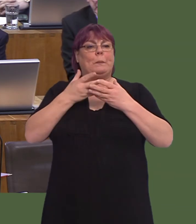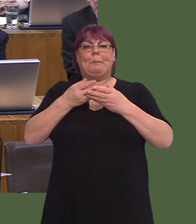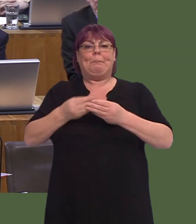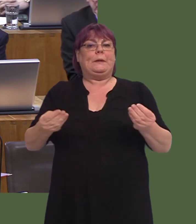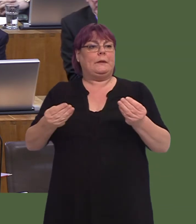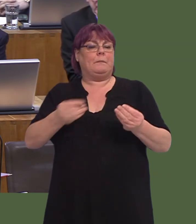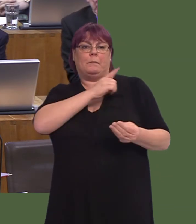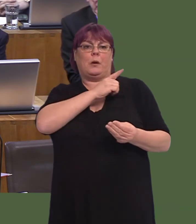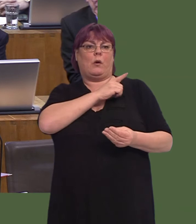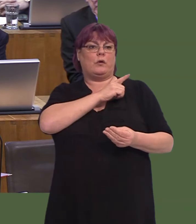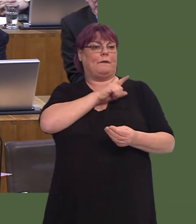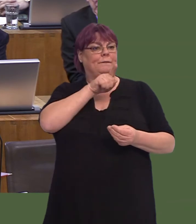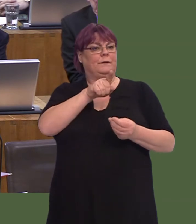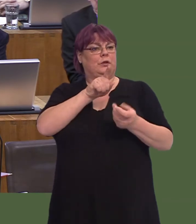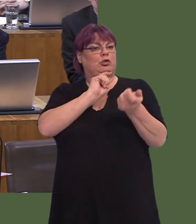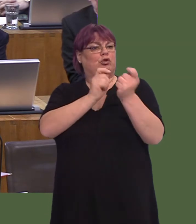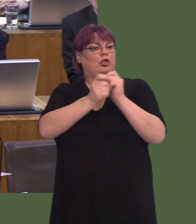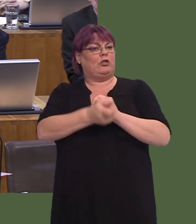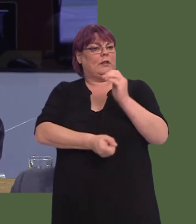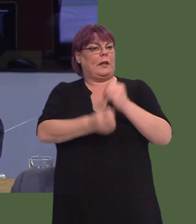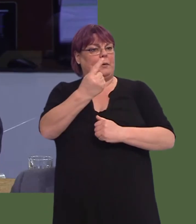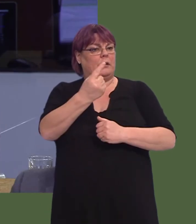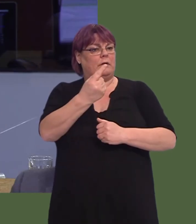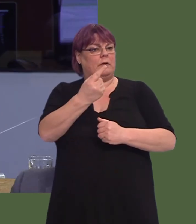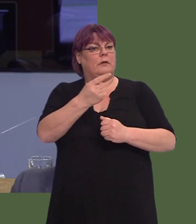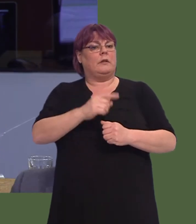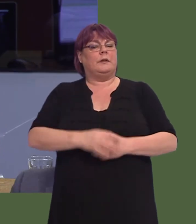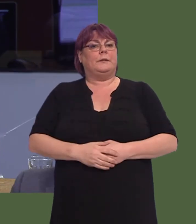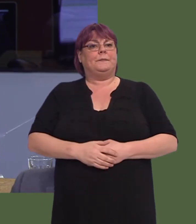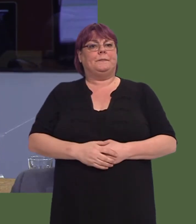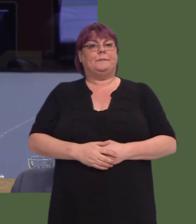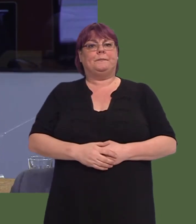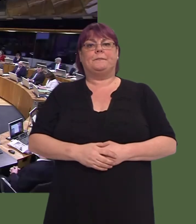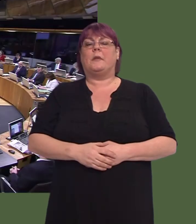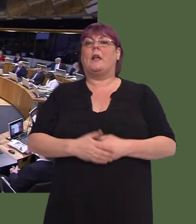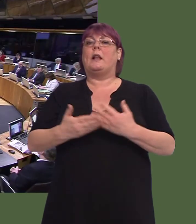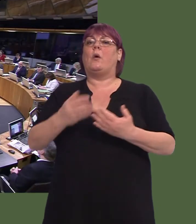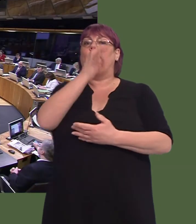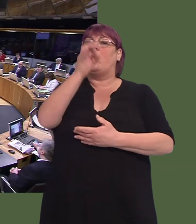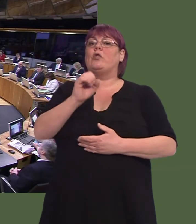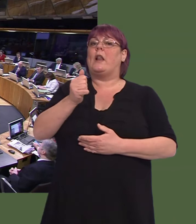changes, ultimately, if that is the decision taken. Y Llywydd / The Llywydd: And finally, question 11, Hefin David. Hefin David AM: 11.